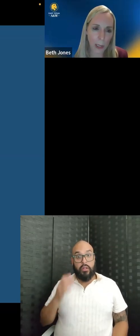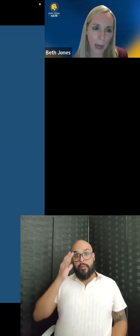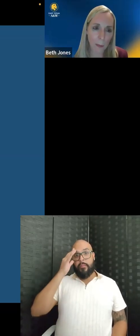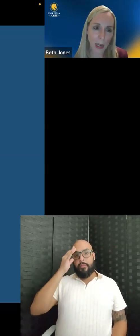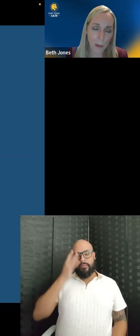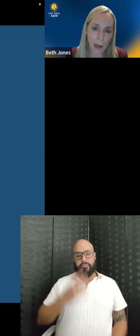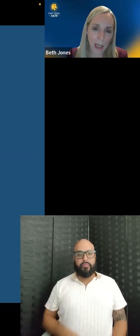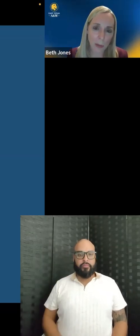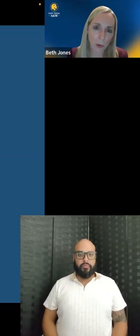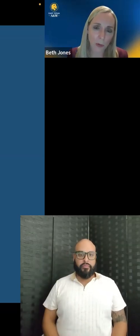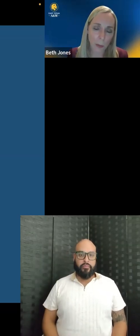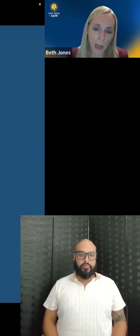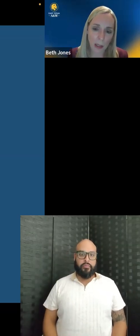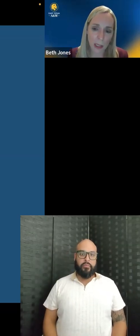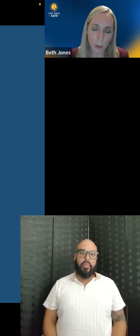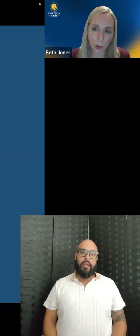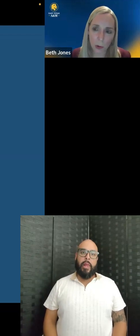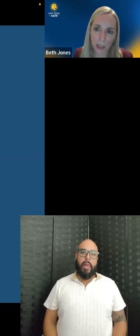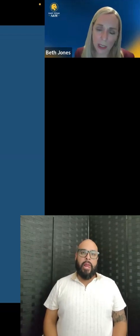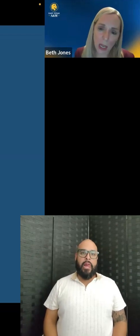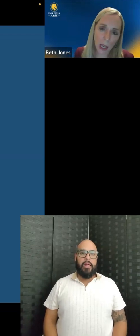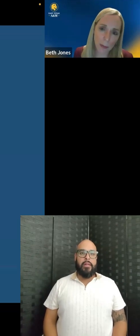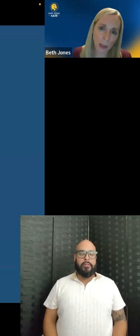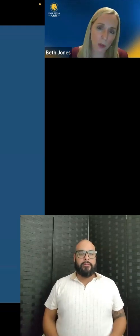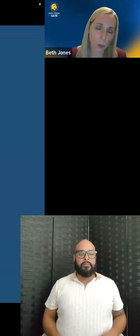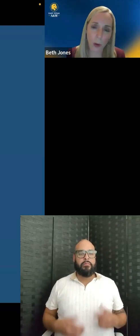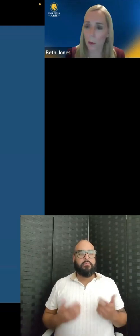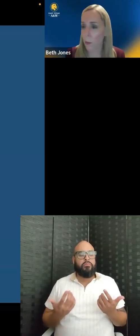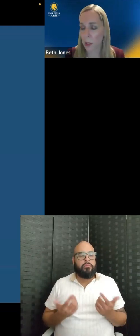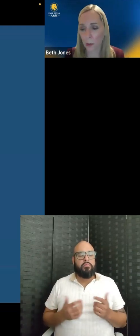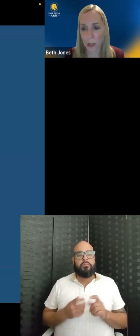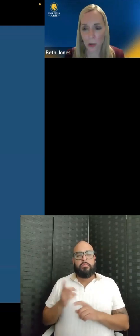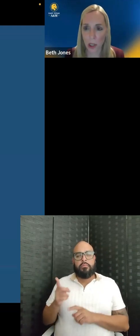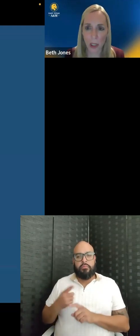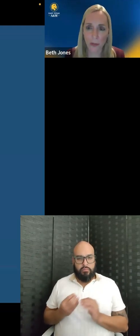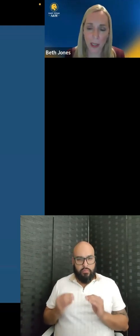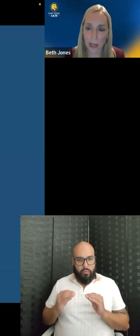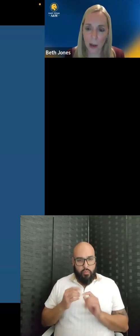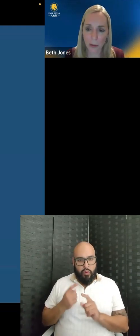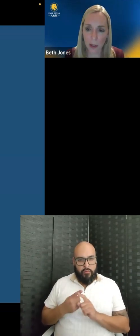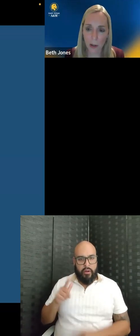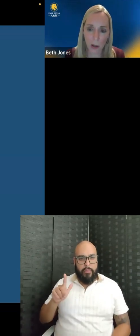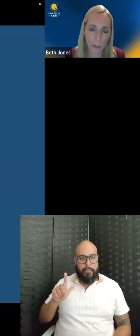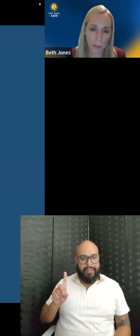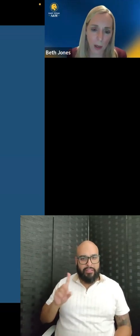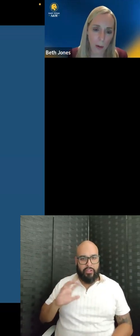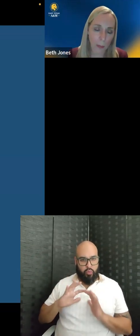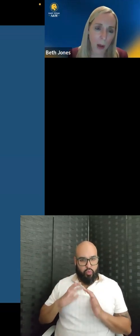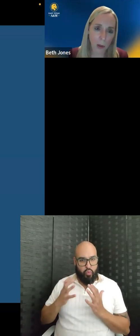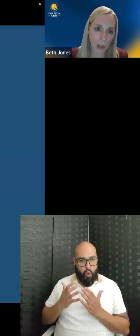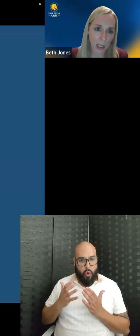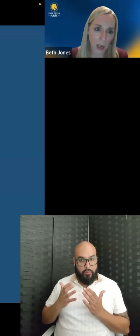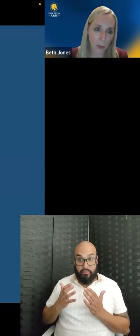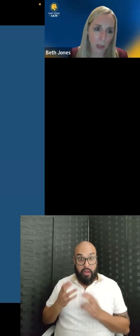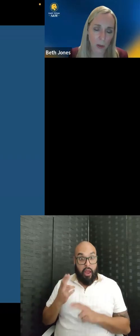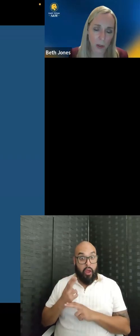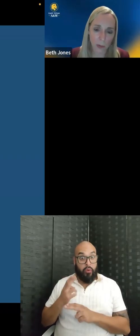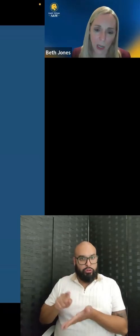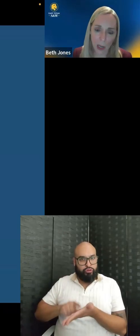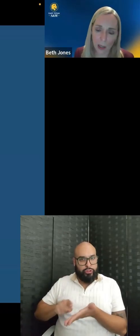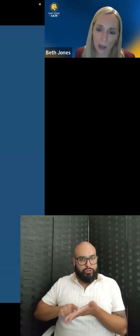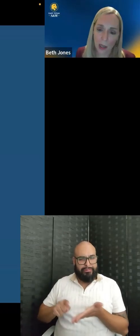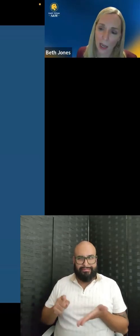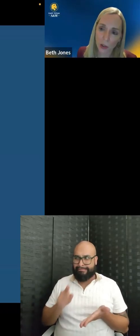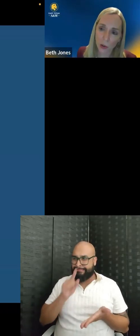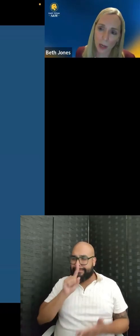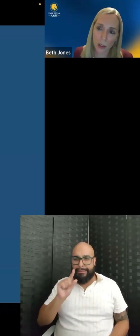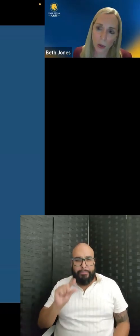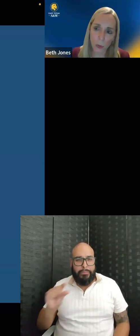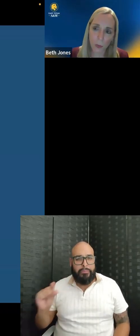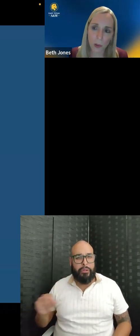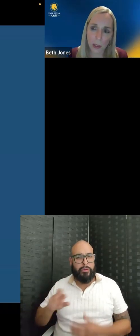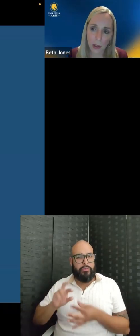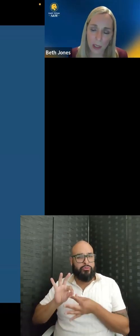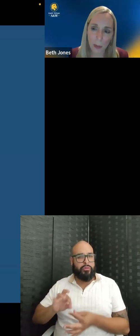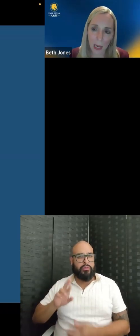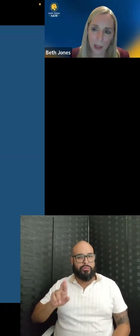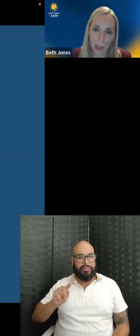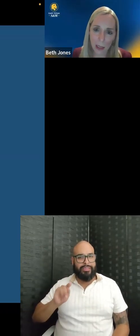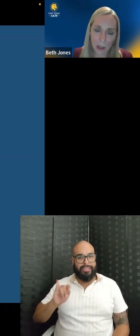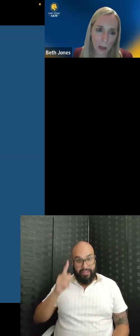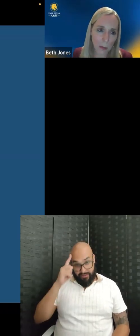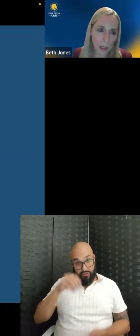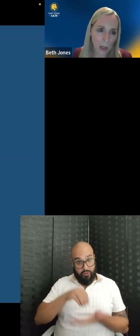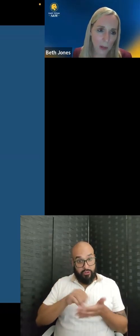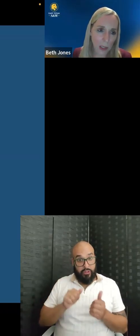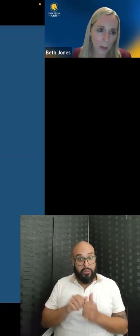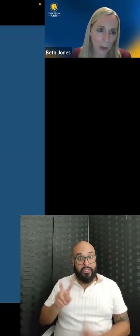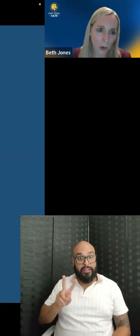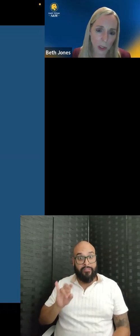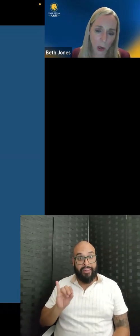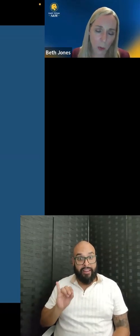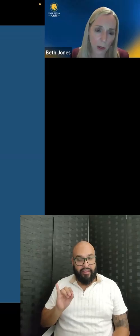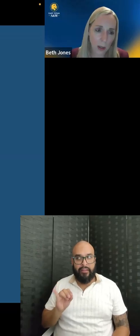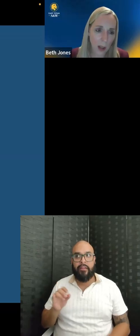really came at it, I guess, more from the LD world at the time and used what little research I could find out there about RTI with students with VI and tried to try to expand that to give us something more to go on.